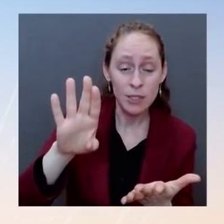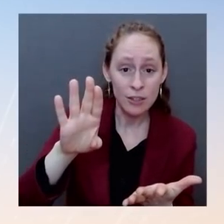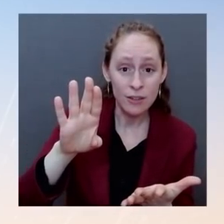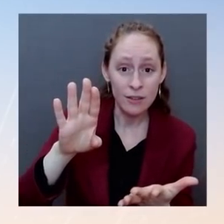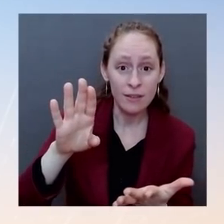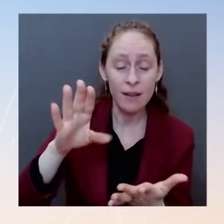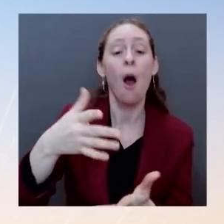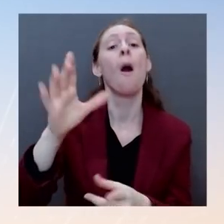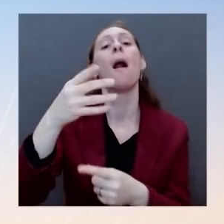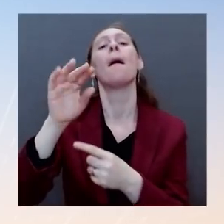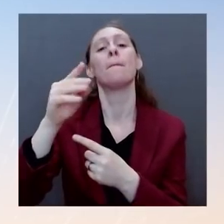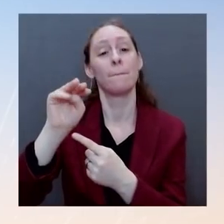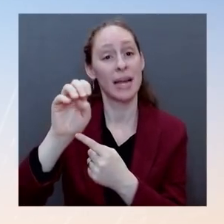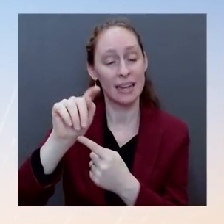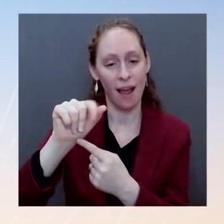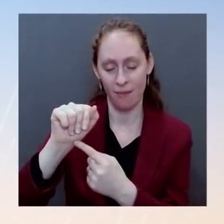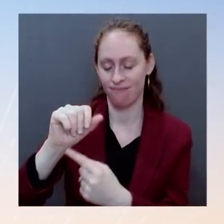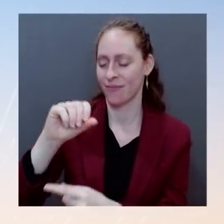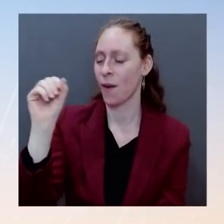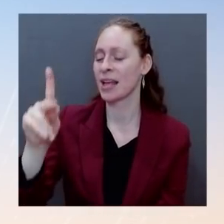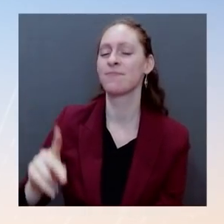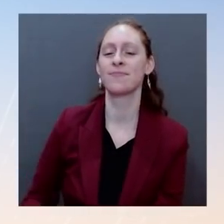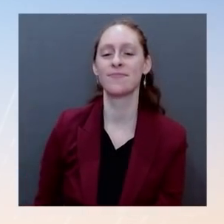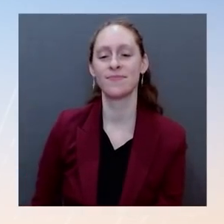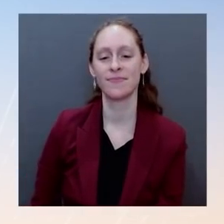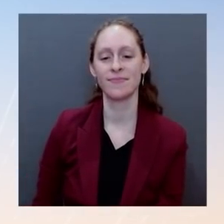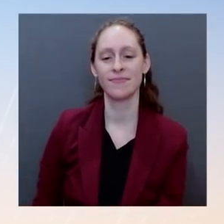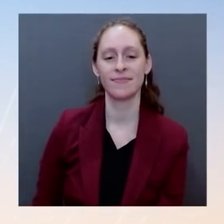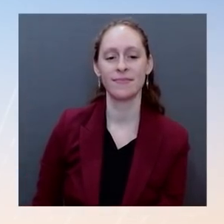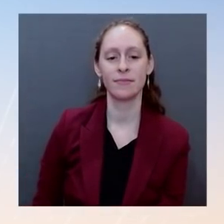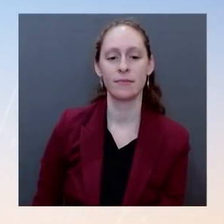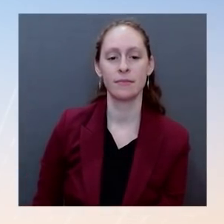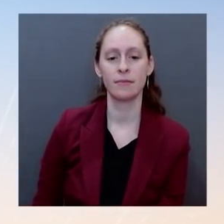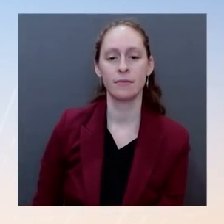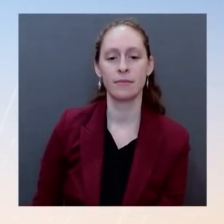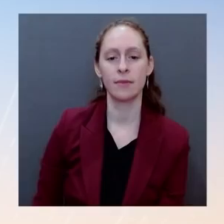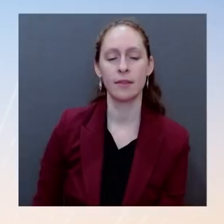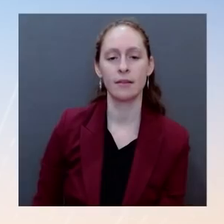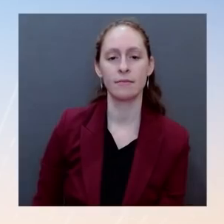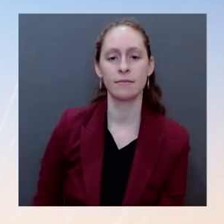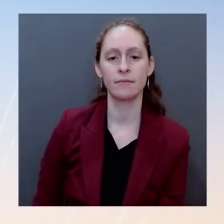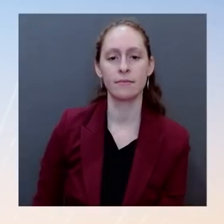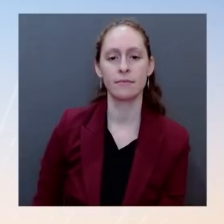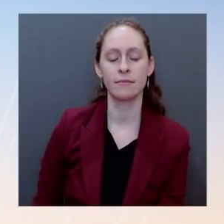the company's motion to dismiss the FTC's revised antitrust complaint,